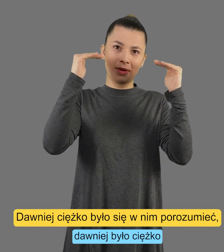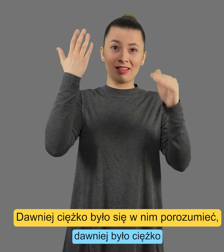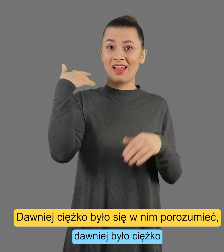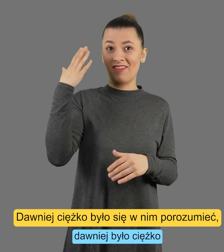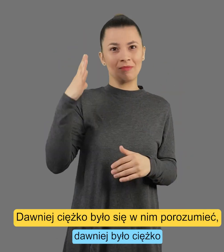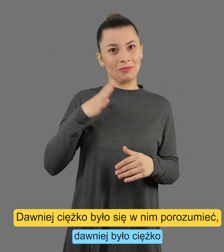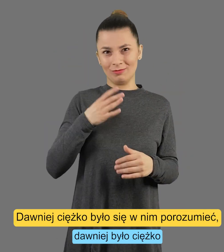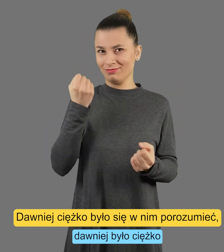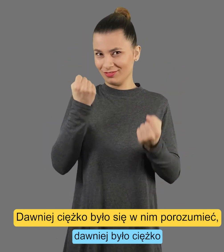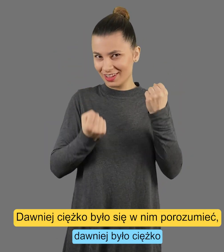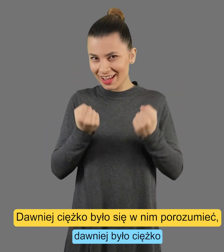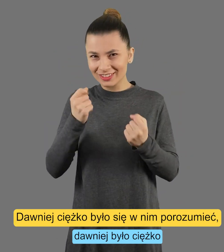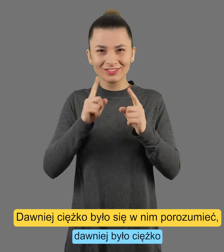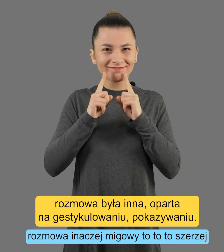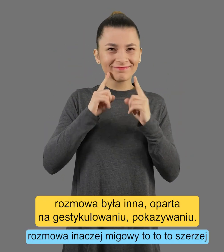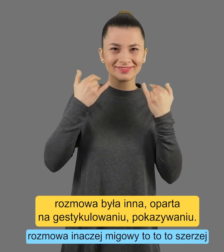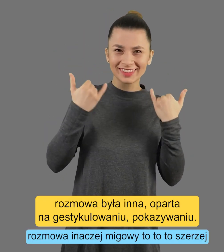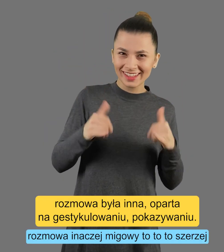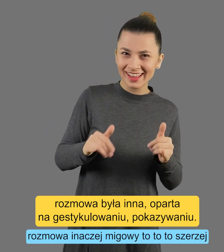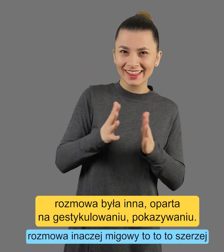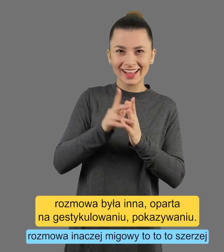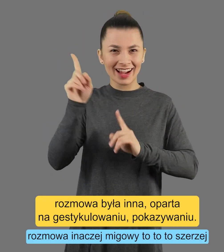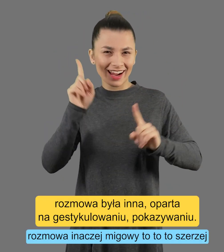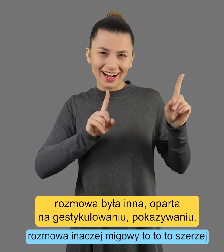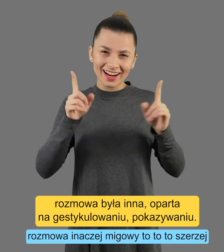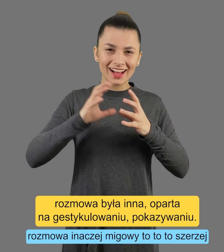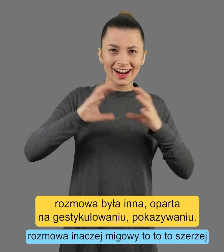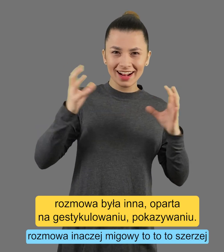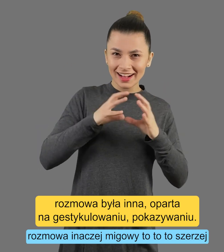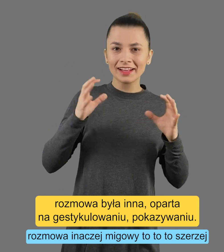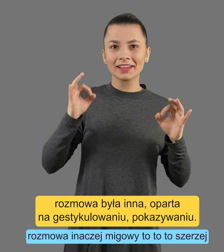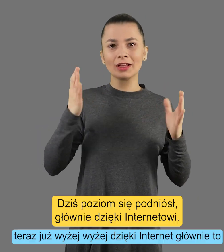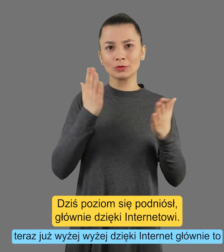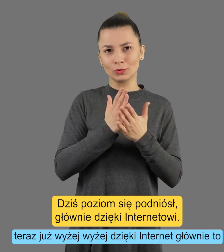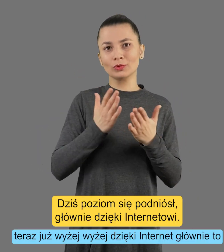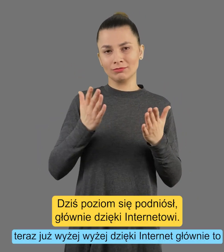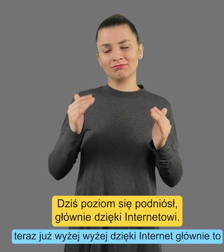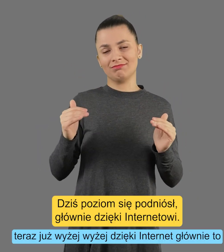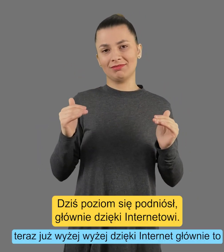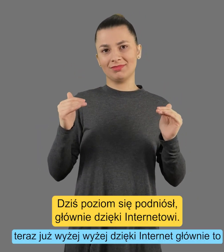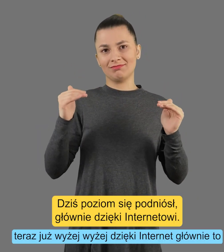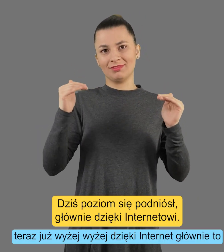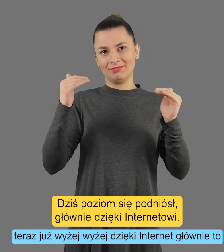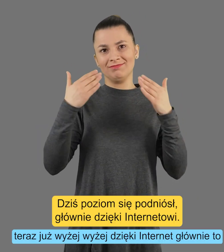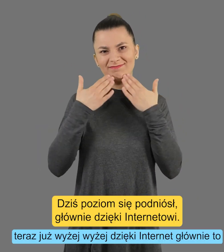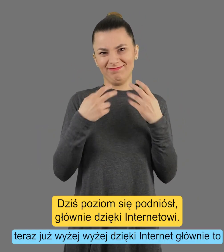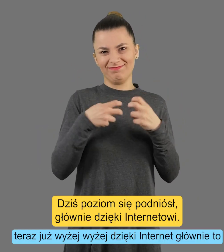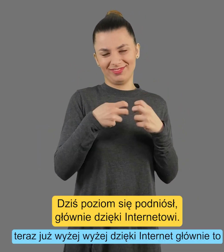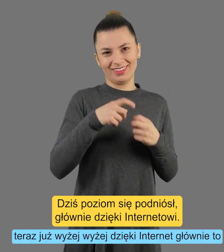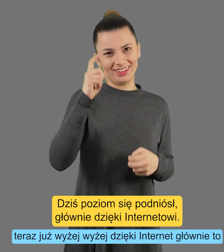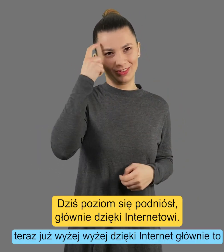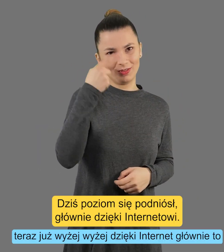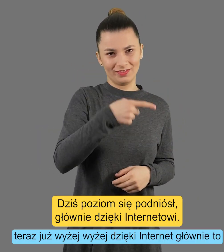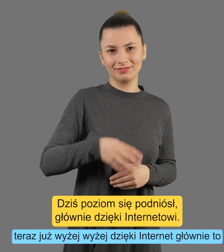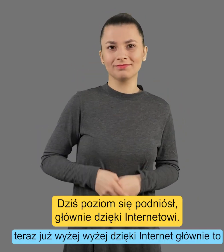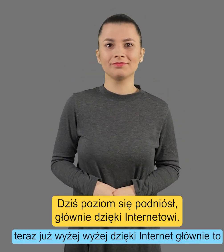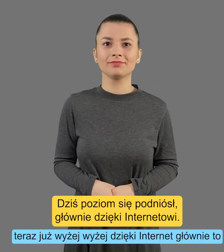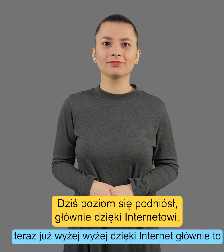In the past it was difficult to communicate in it, the conversation was different, based on gesticulating and showing. Today the level has risen, mainly thanks to the Internet.